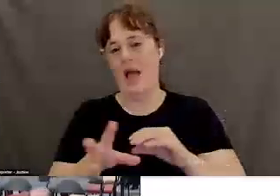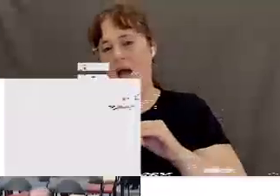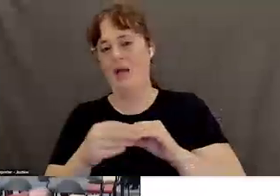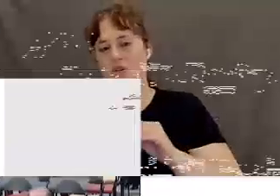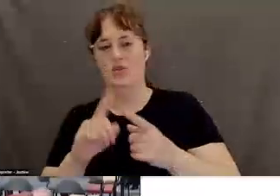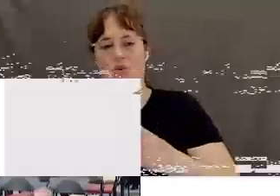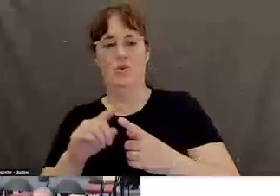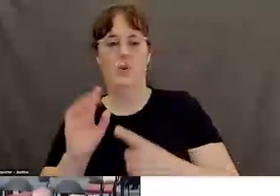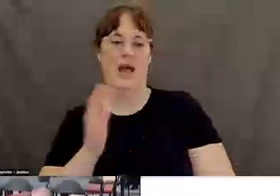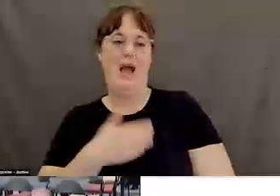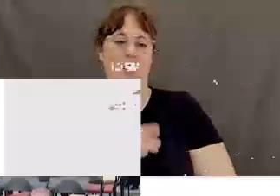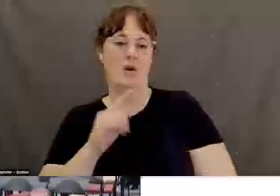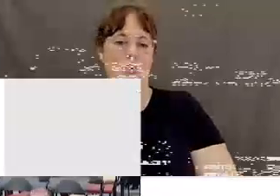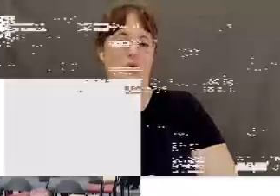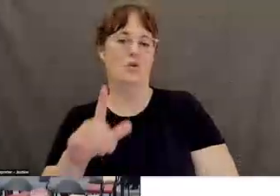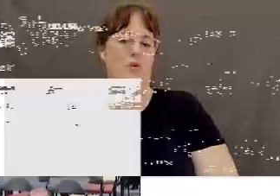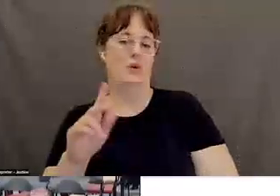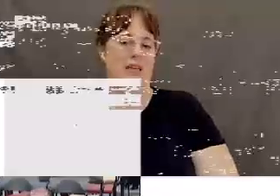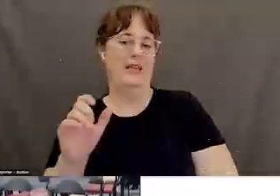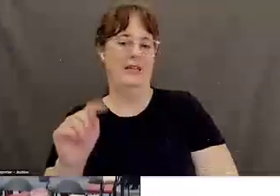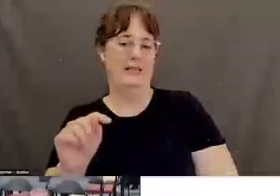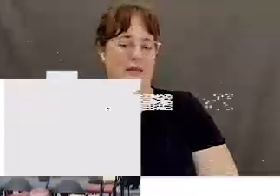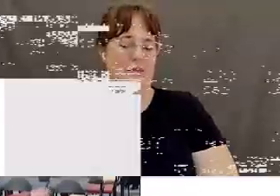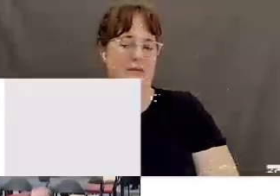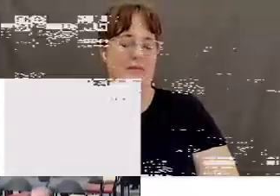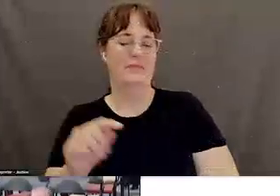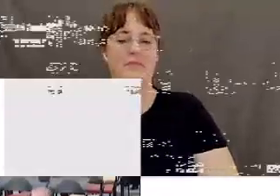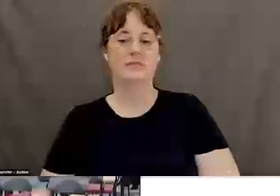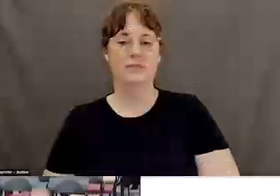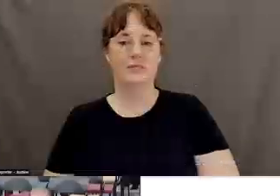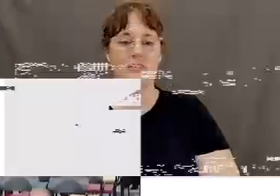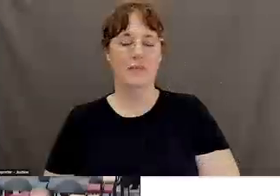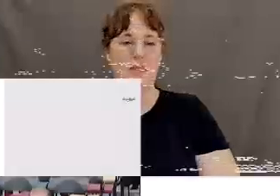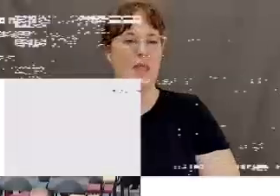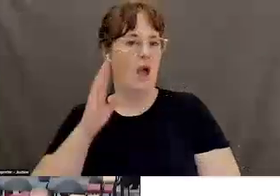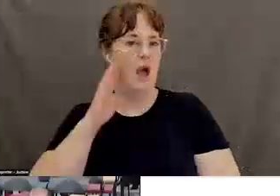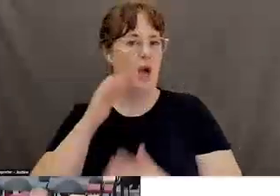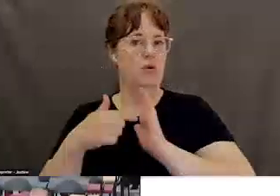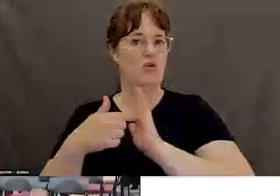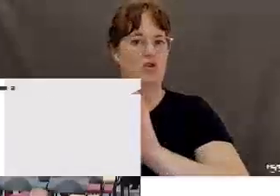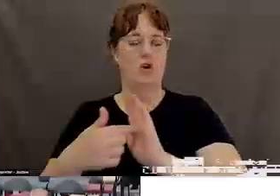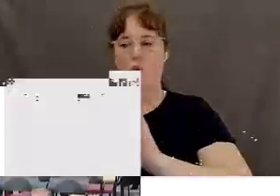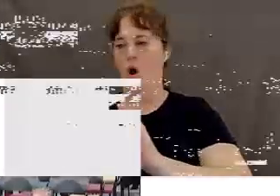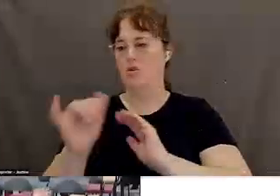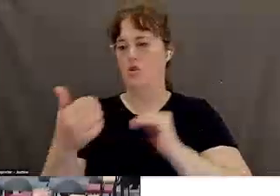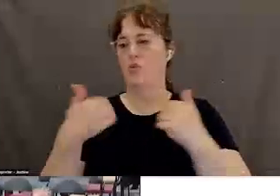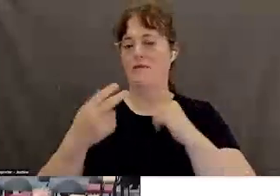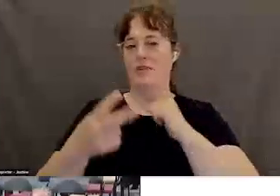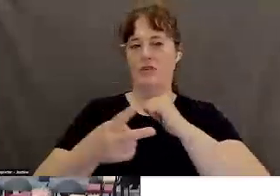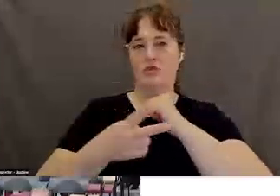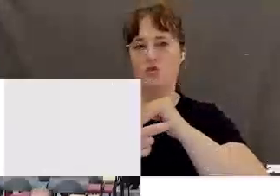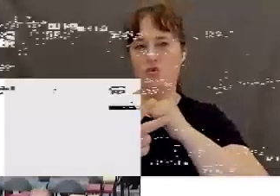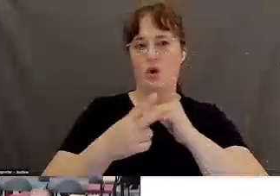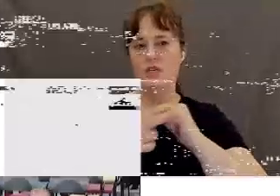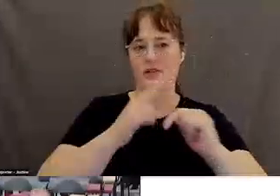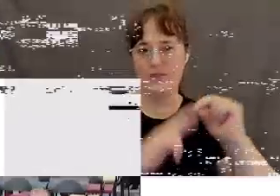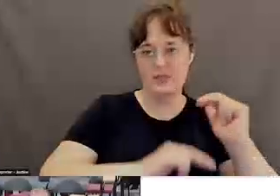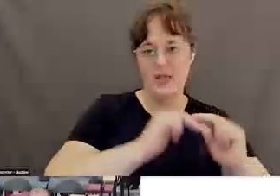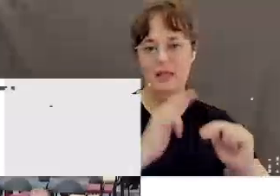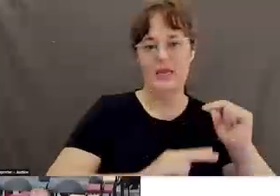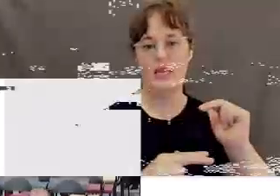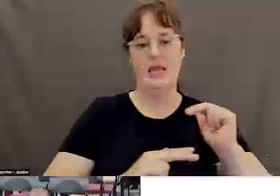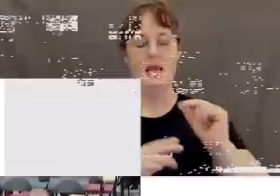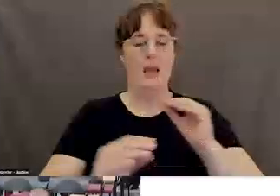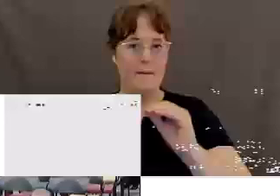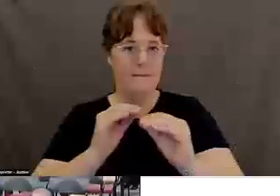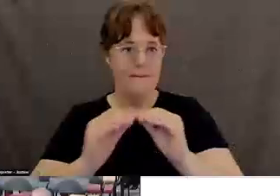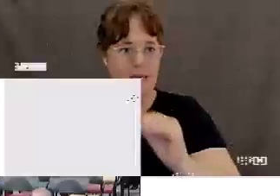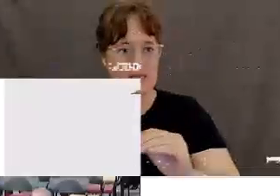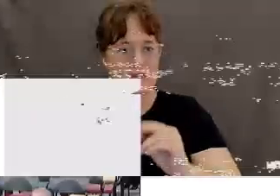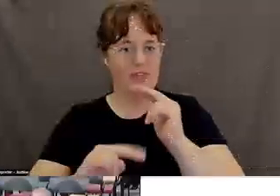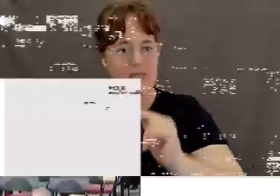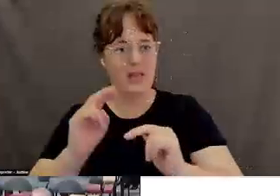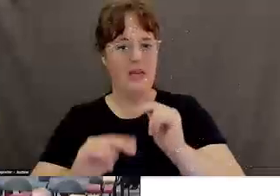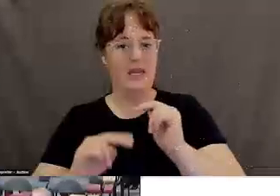Boardroom: We're also going to, and I'll show you on the next slide a little bit, provide a storage facility, a maintenance facility, and a starting point for all our operations staff. Also, on the next slide…